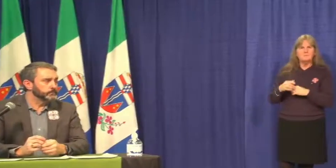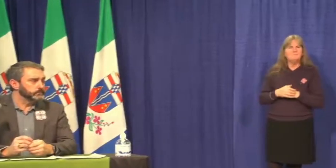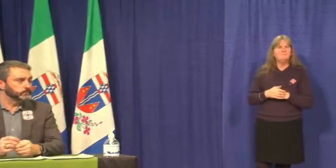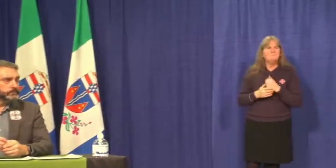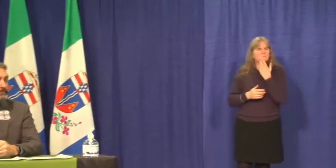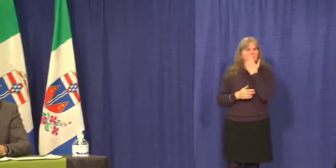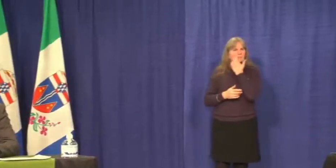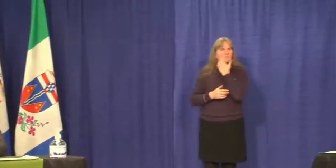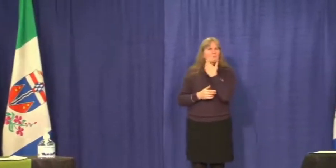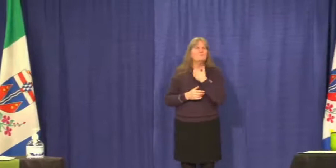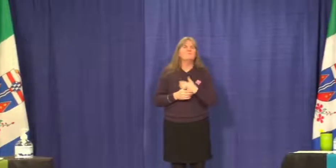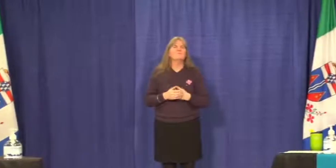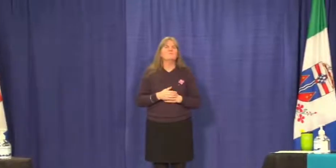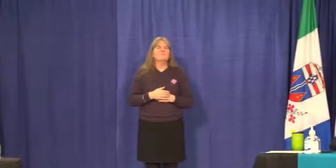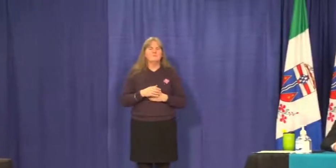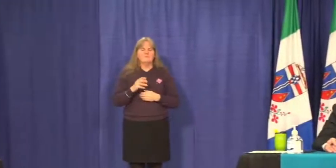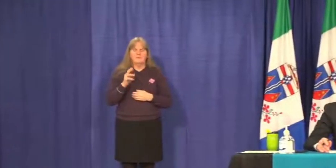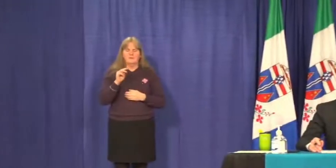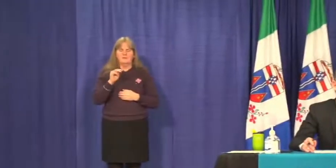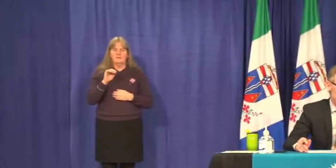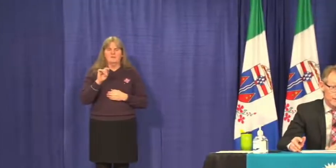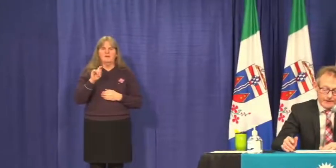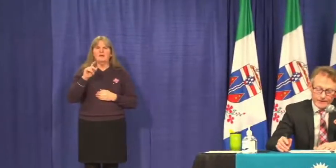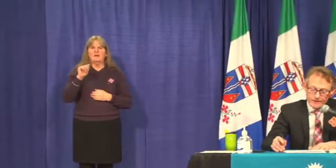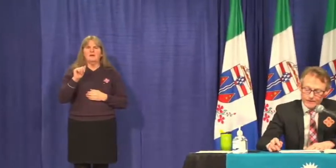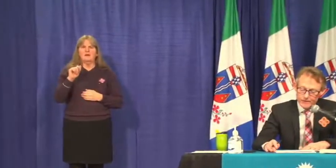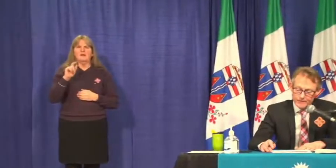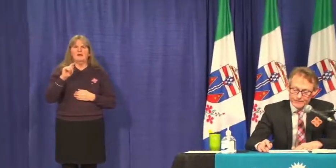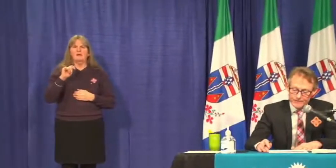just add, listening this morning